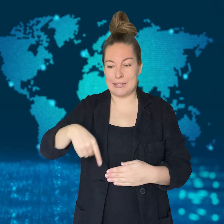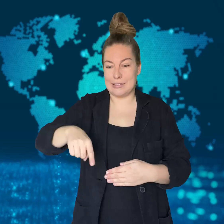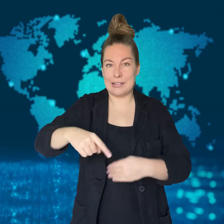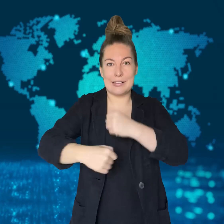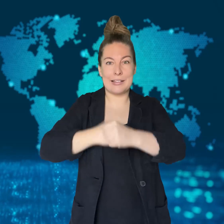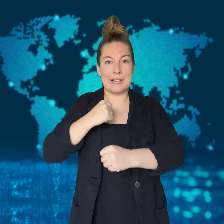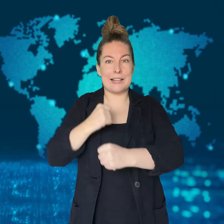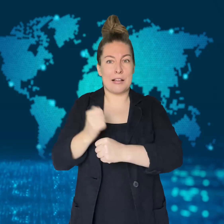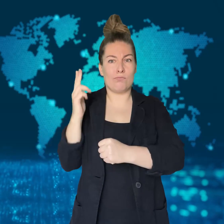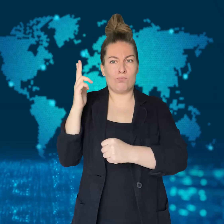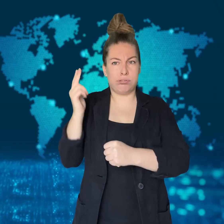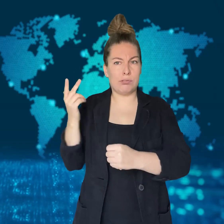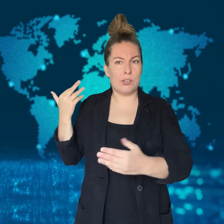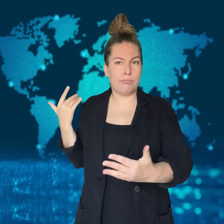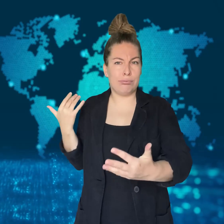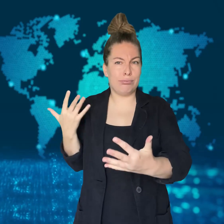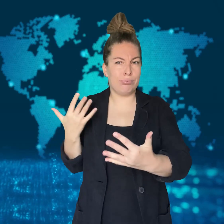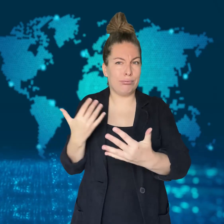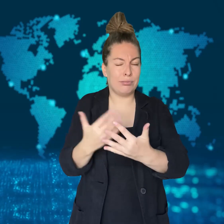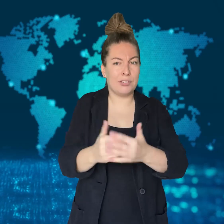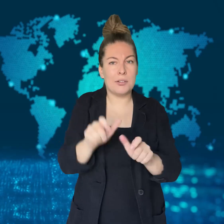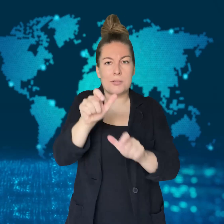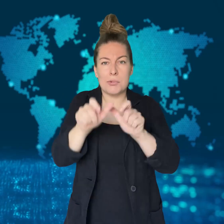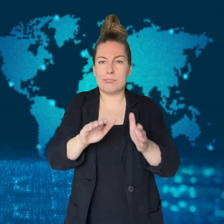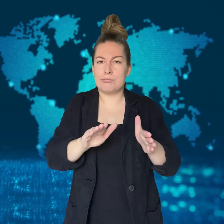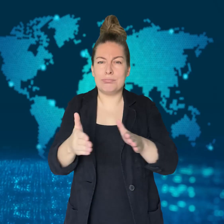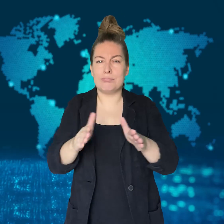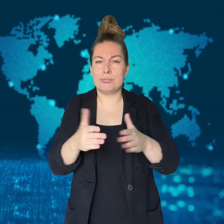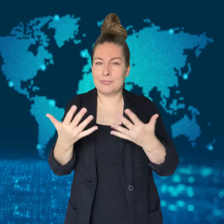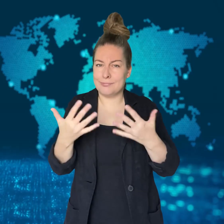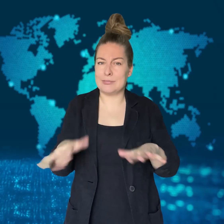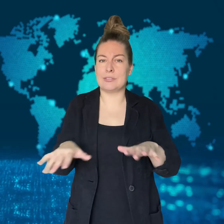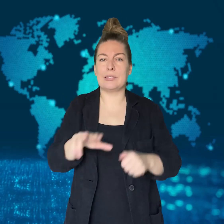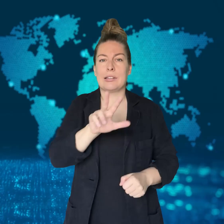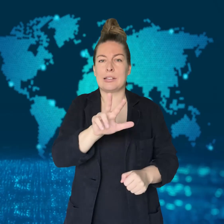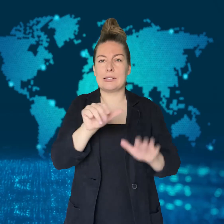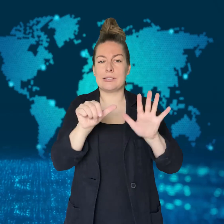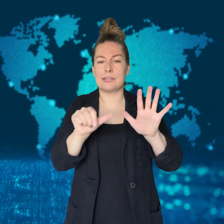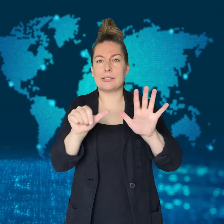the national highway through town.